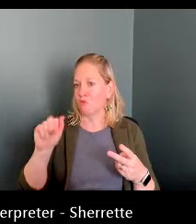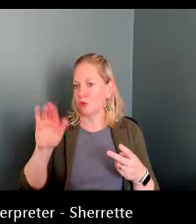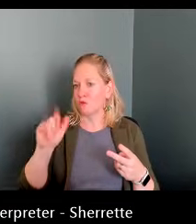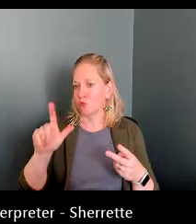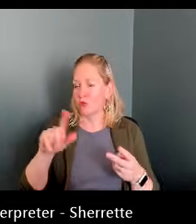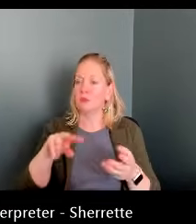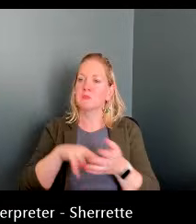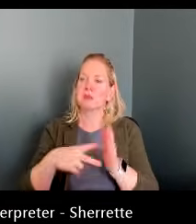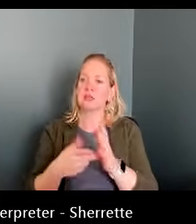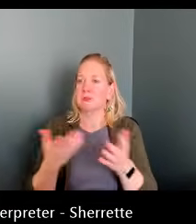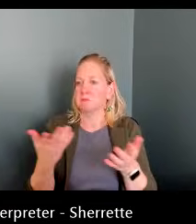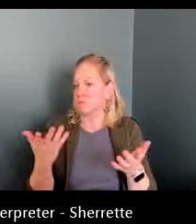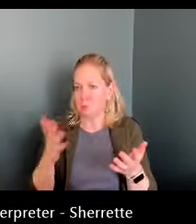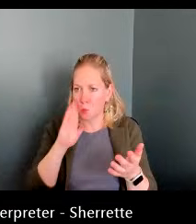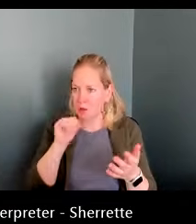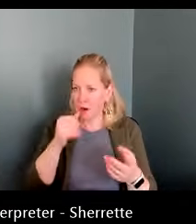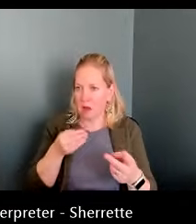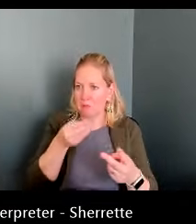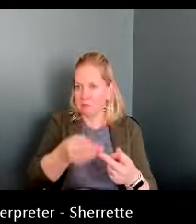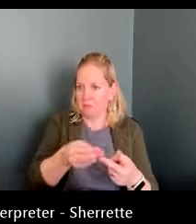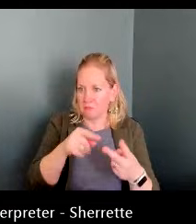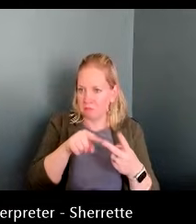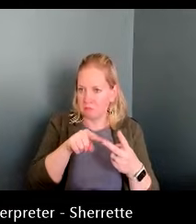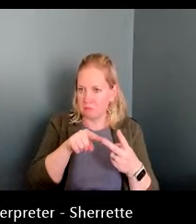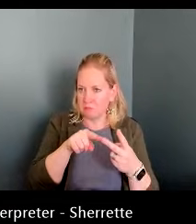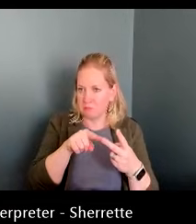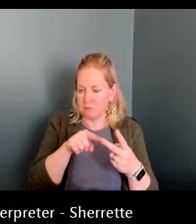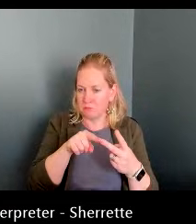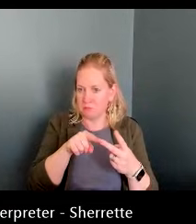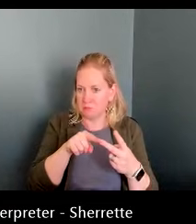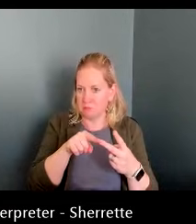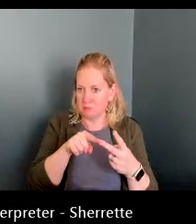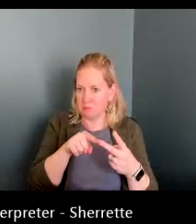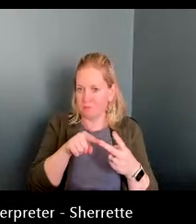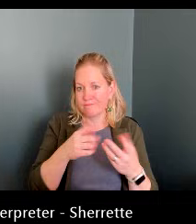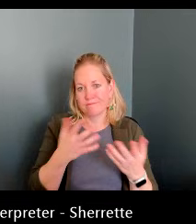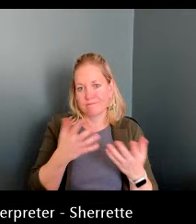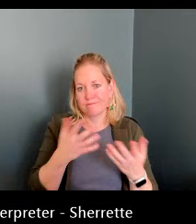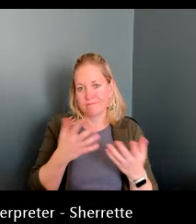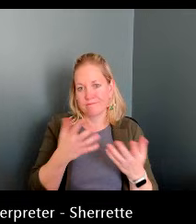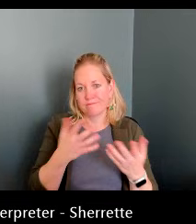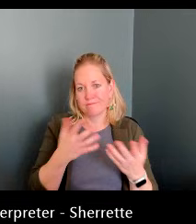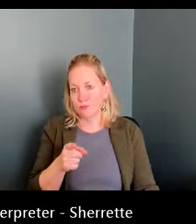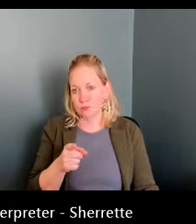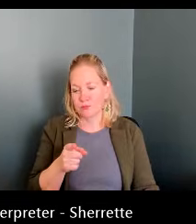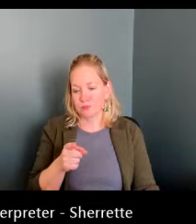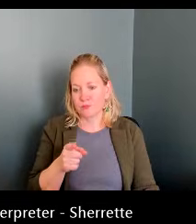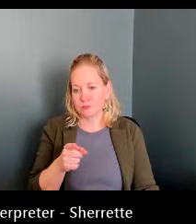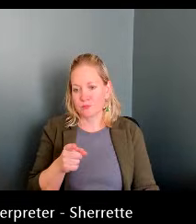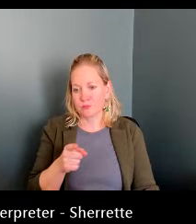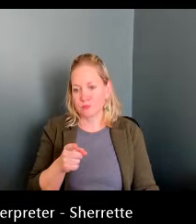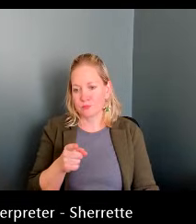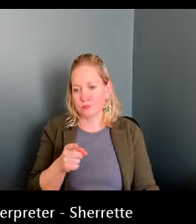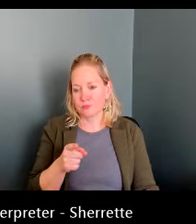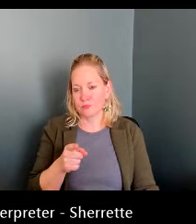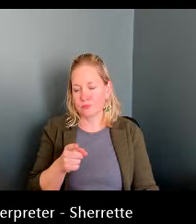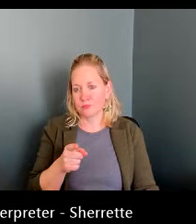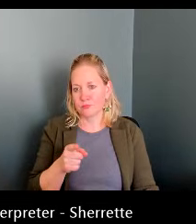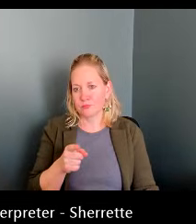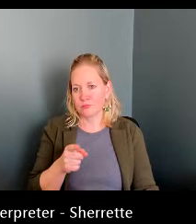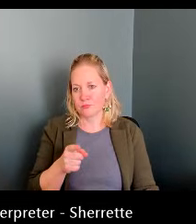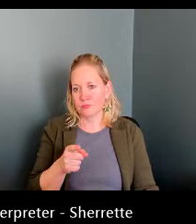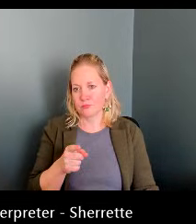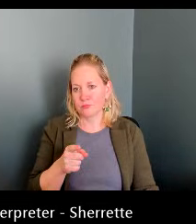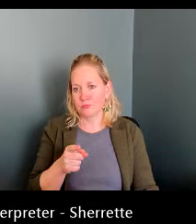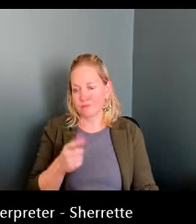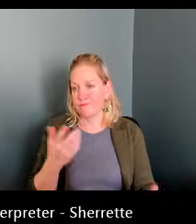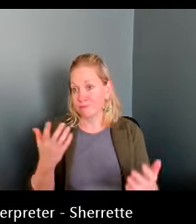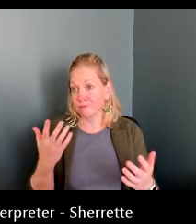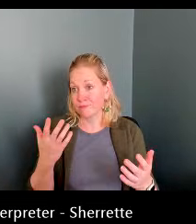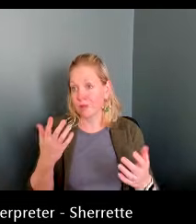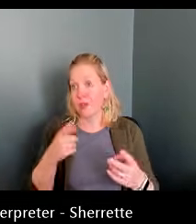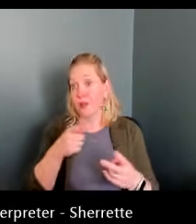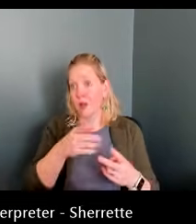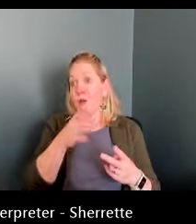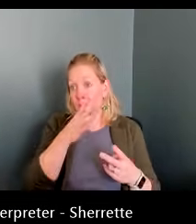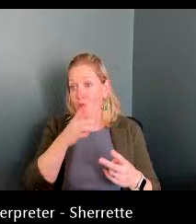And so, that is not true. Unfortunately, she actually did carry the trait which is why our